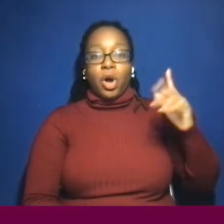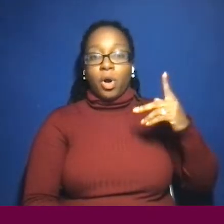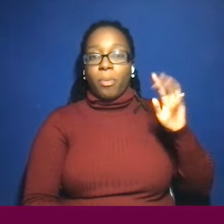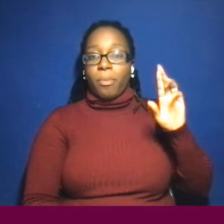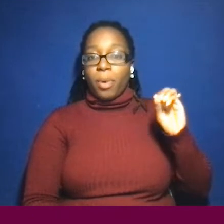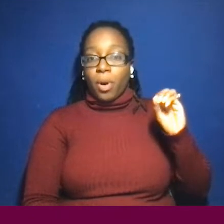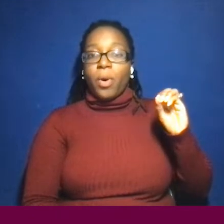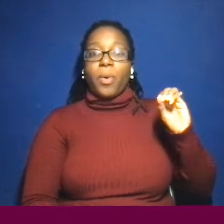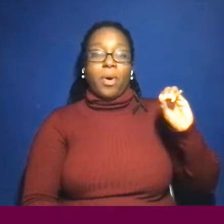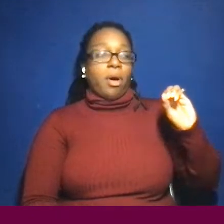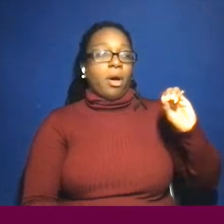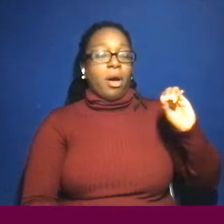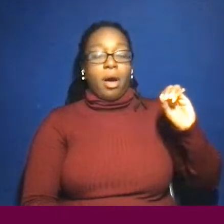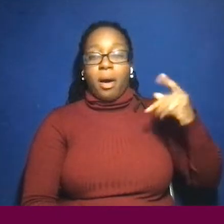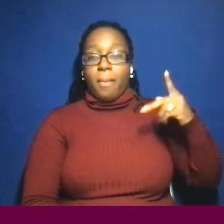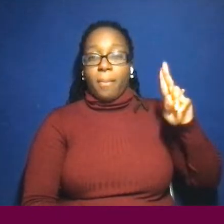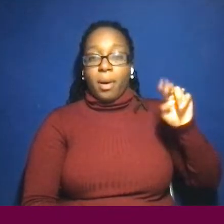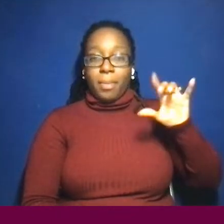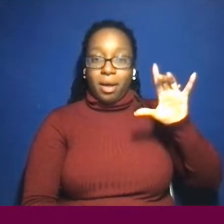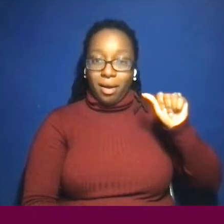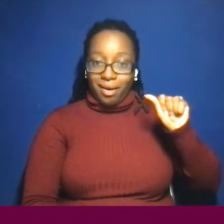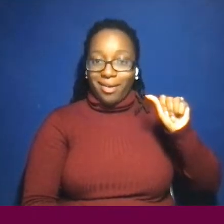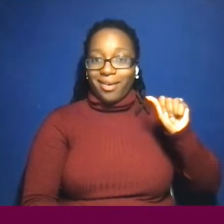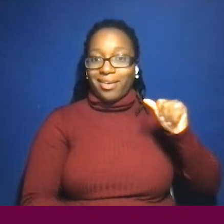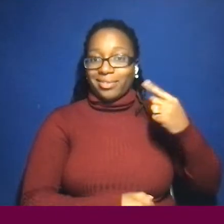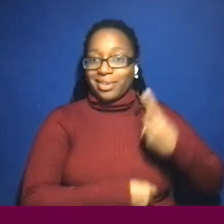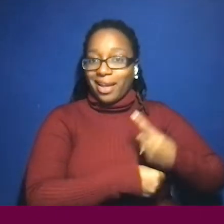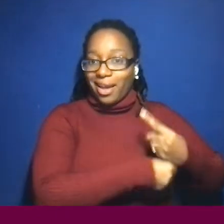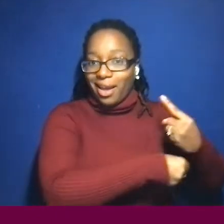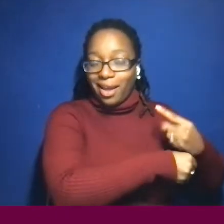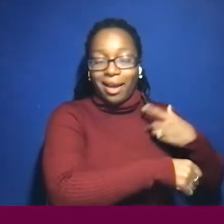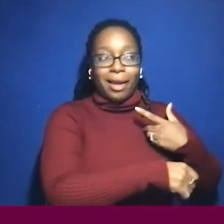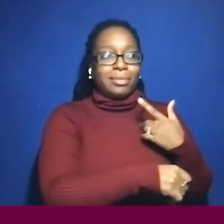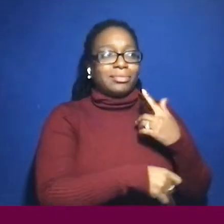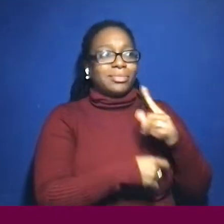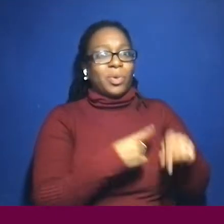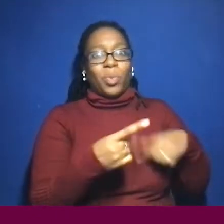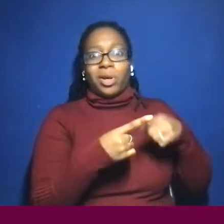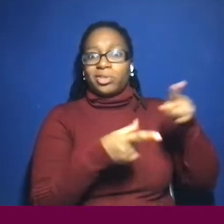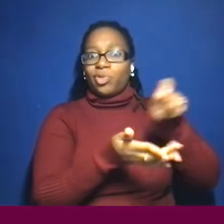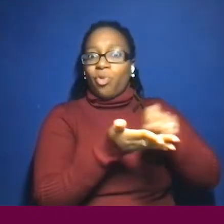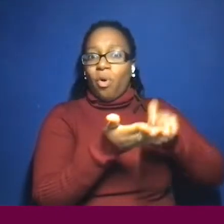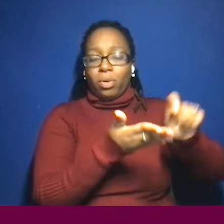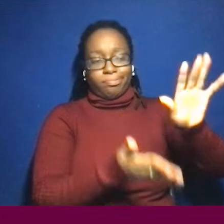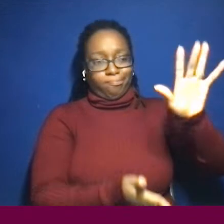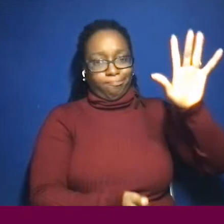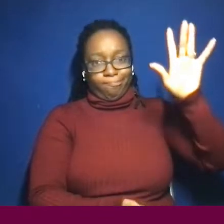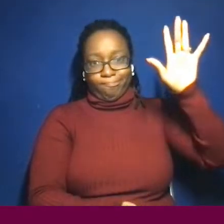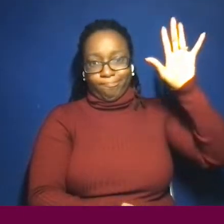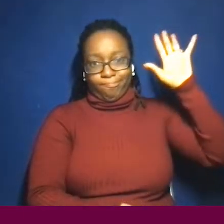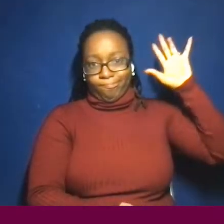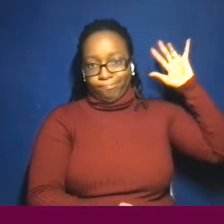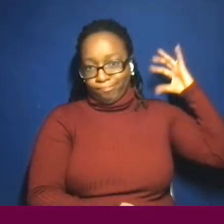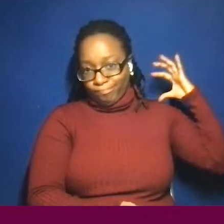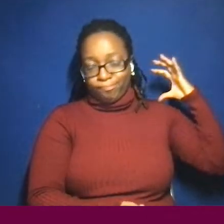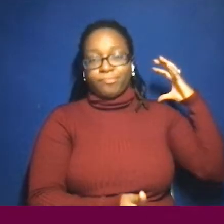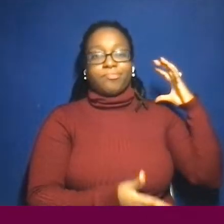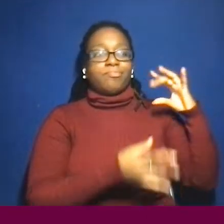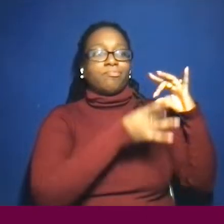from all sorts of writing that she has done in her time with The New York Times,